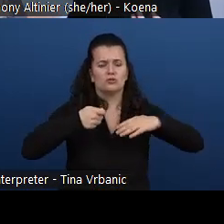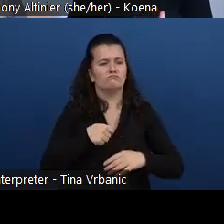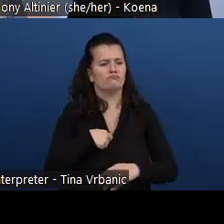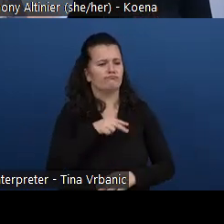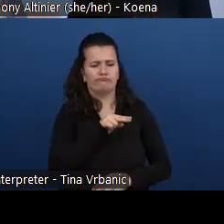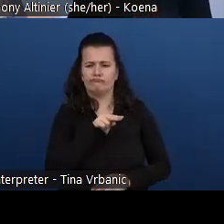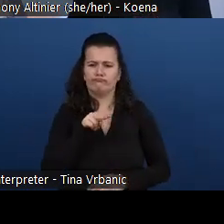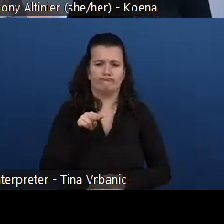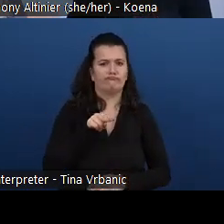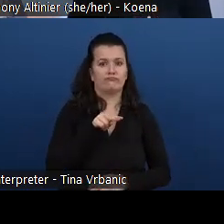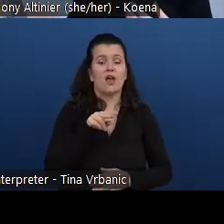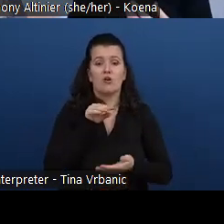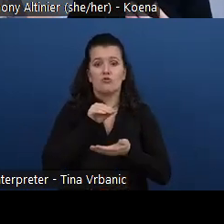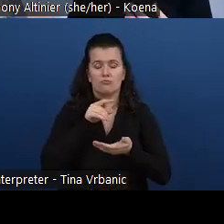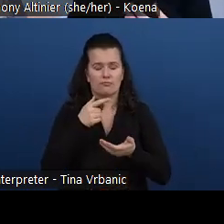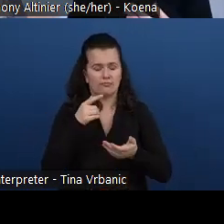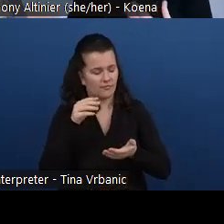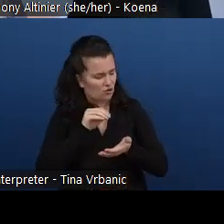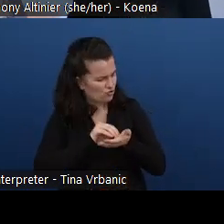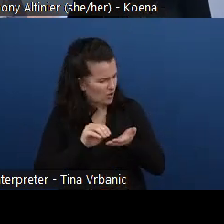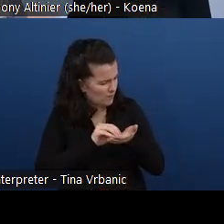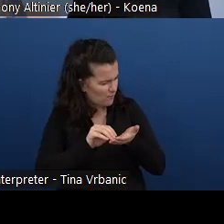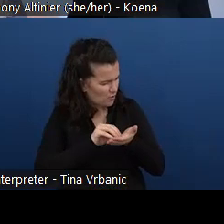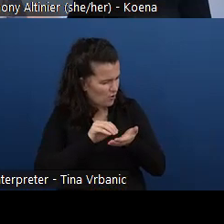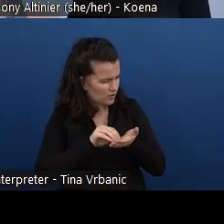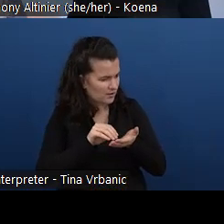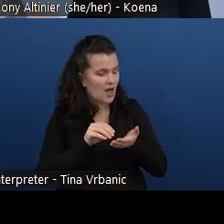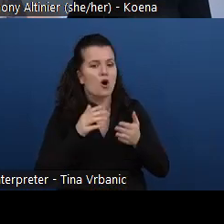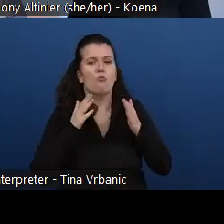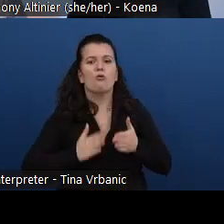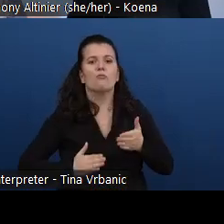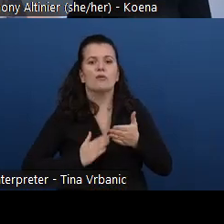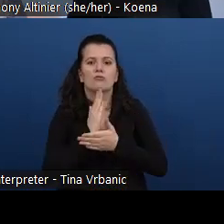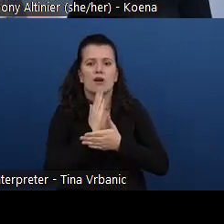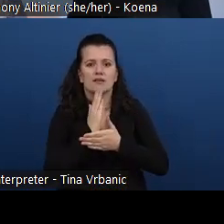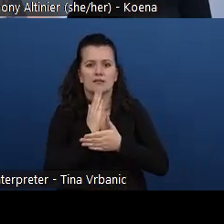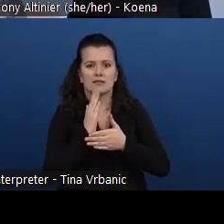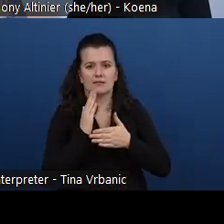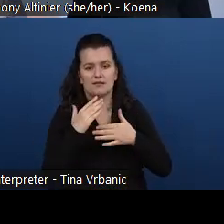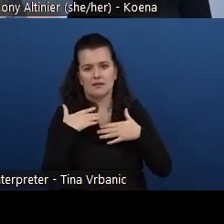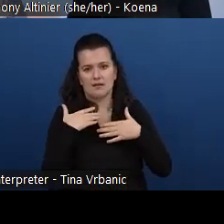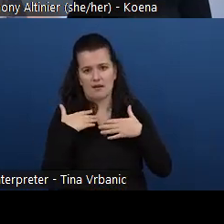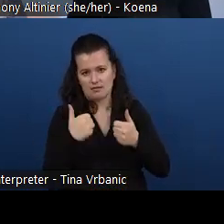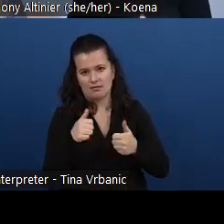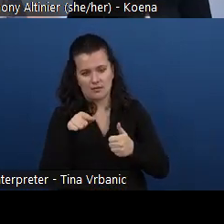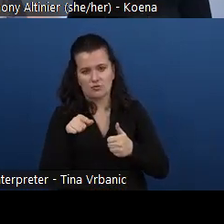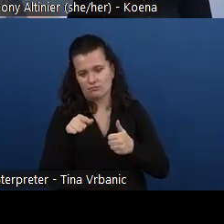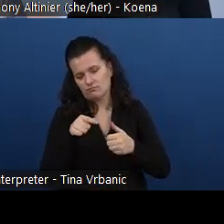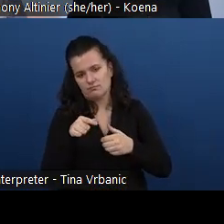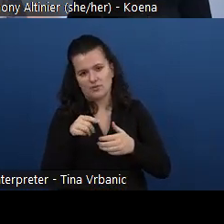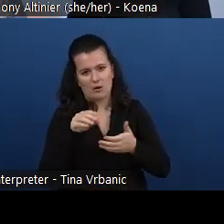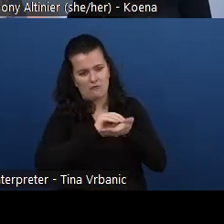An association for human rights helped these activists, and we had some reporters that